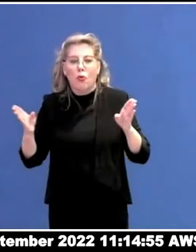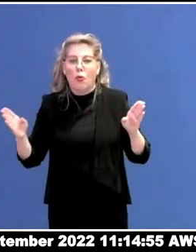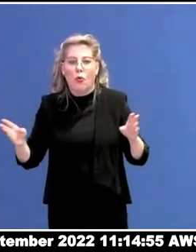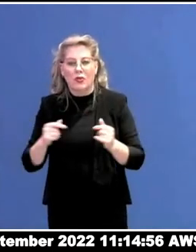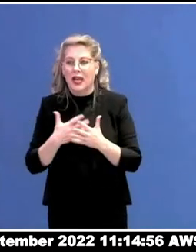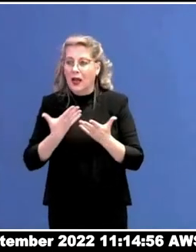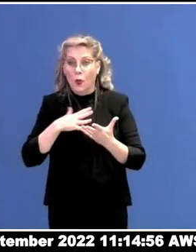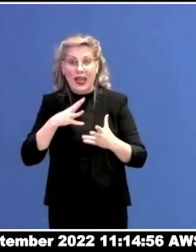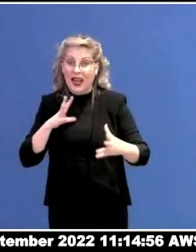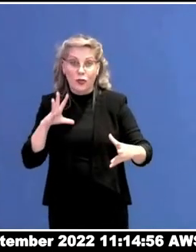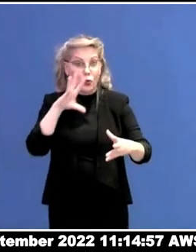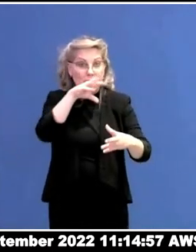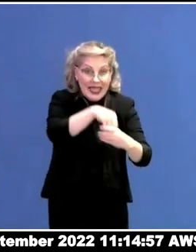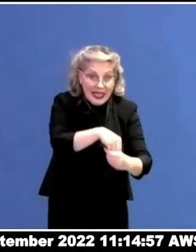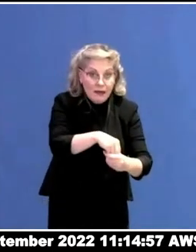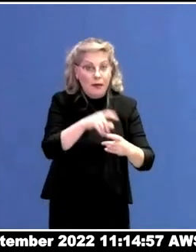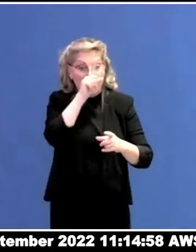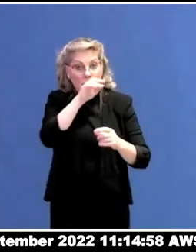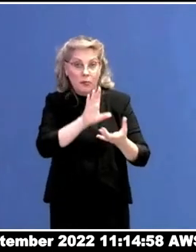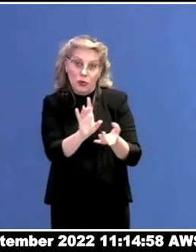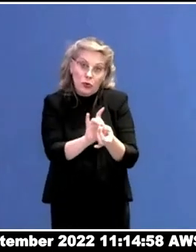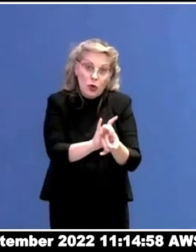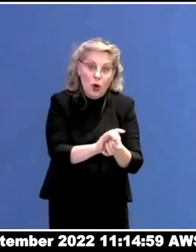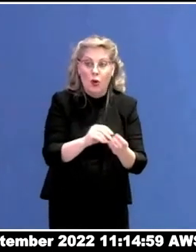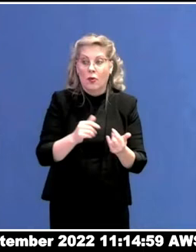A lot of the critical and vulnerable will not walk in the doors of a service.